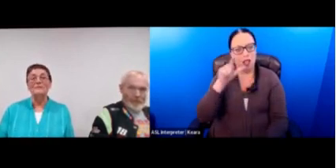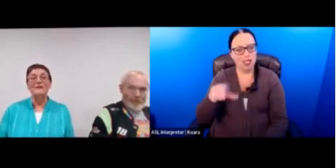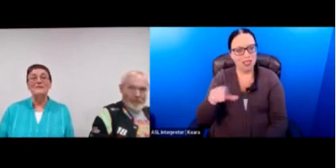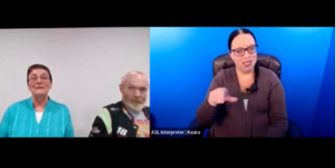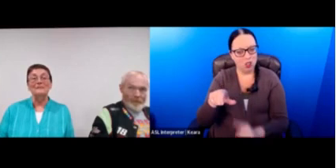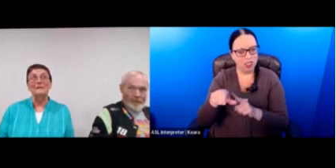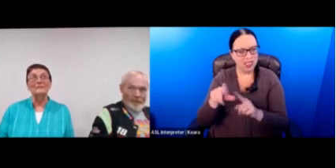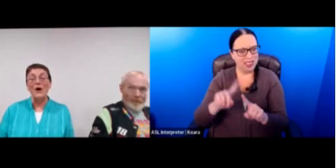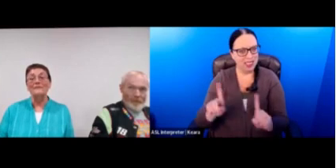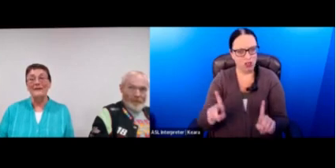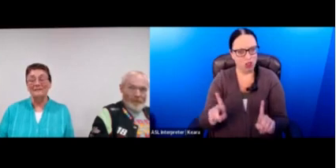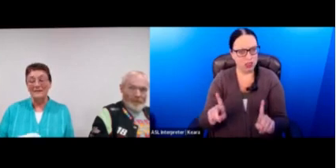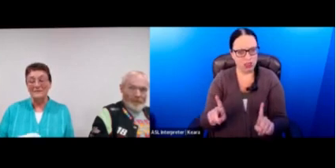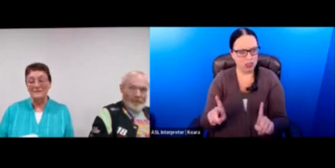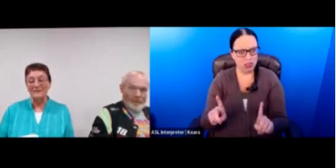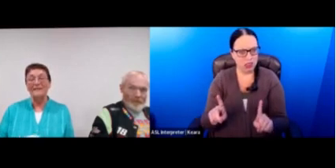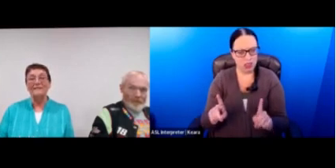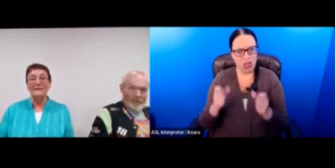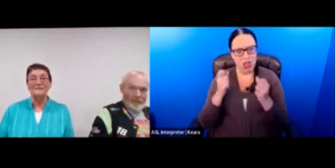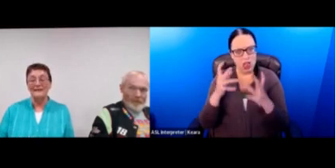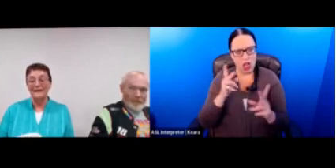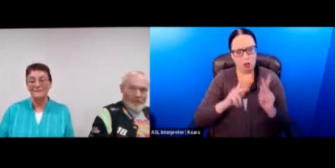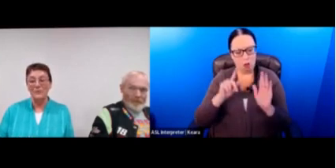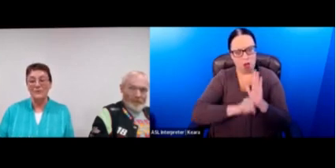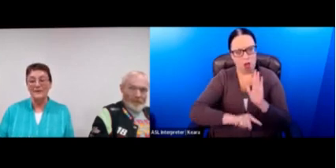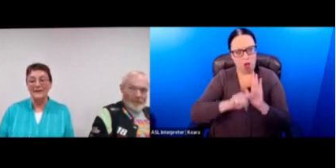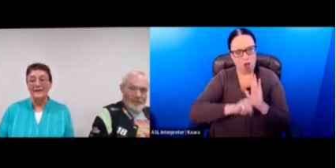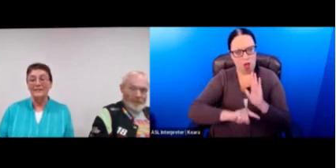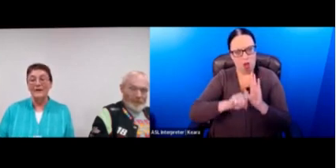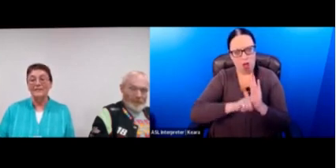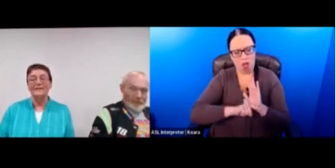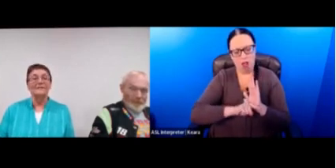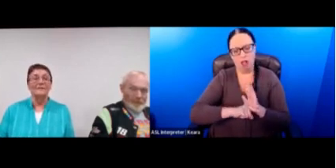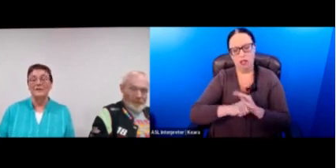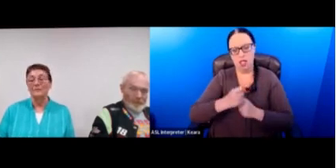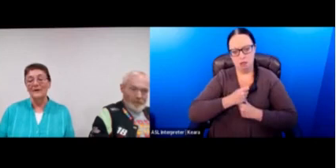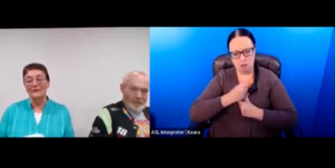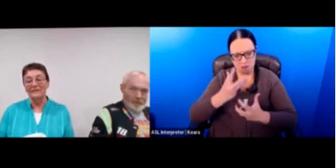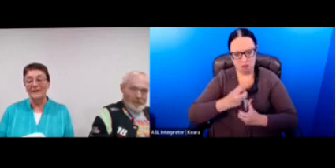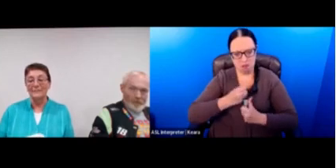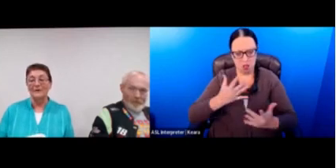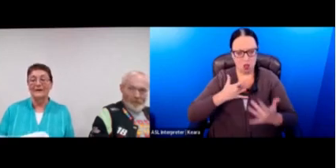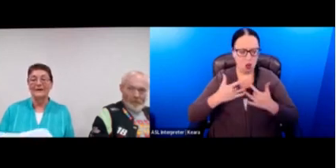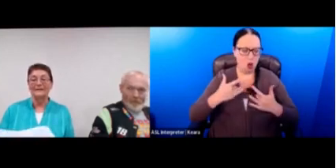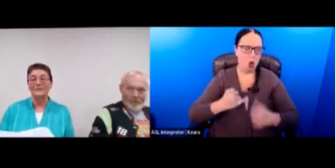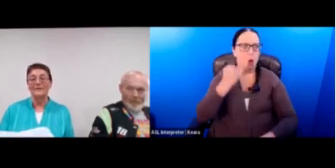were very a lot of naysayers naysayers that came forward, expressing concern What if they stay up all night? What if